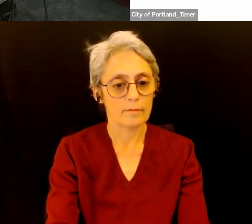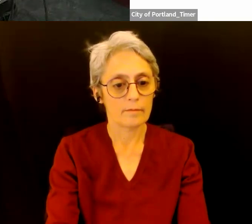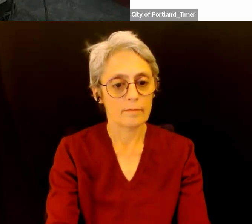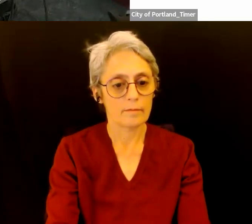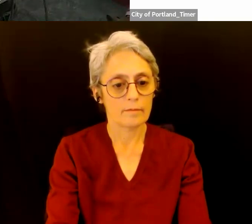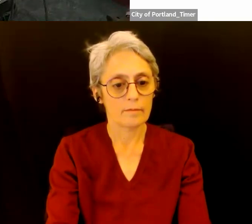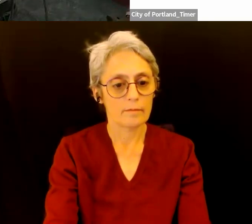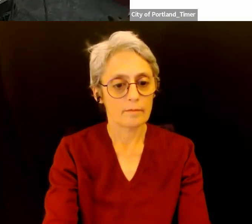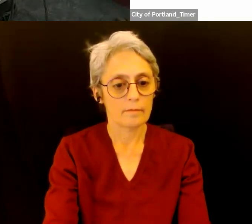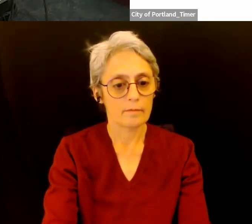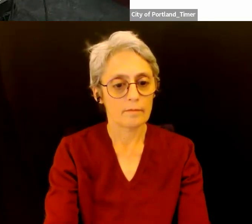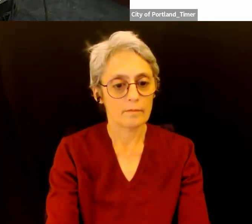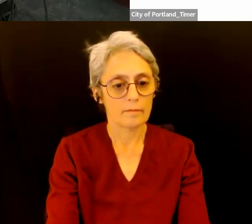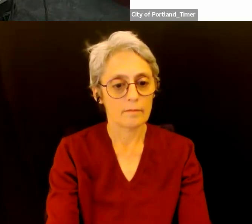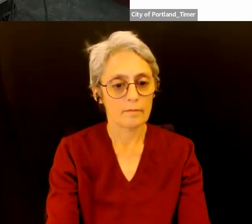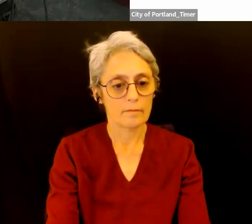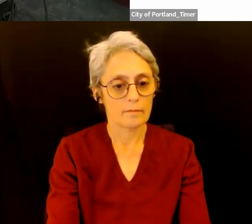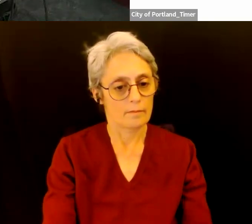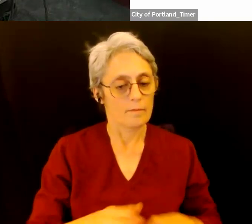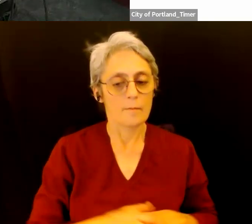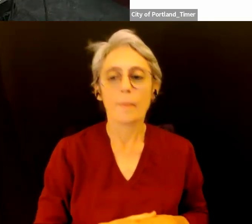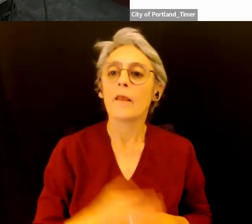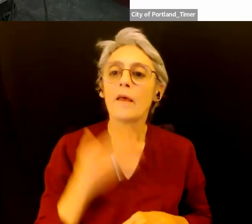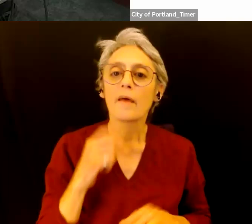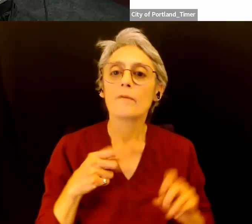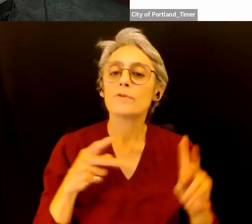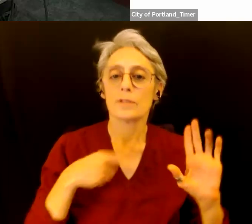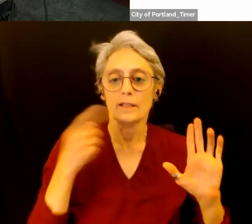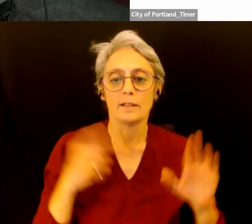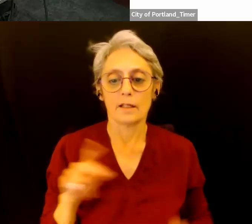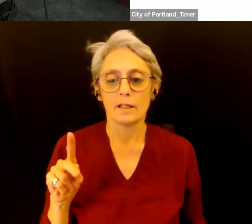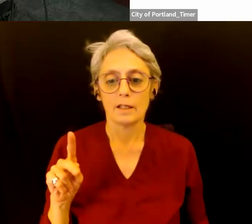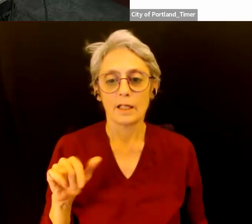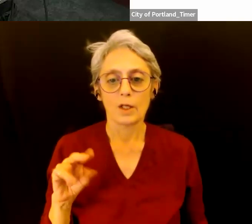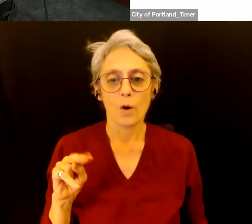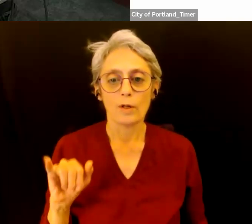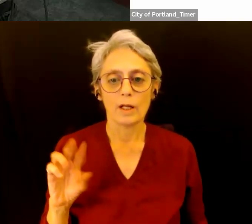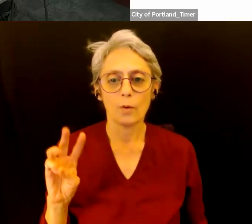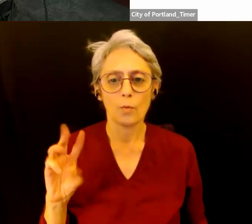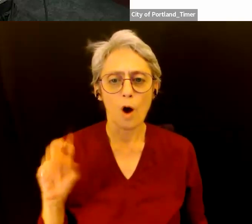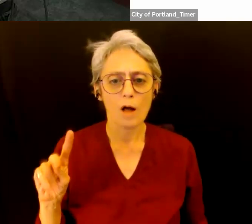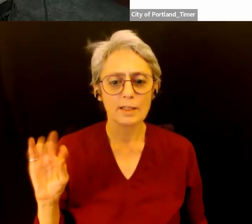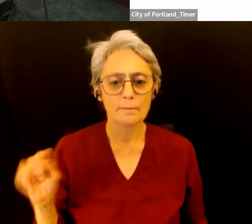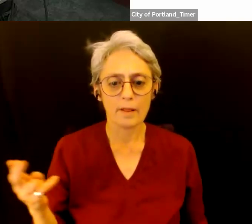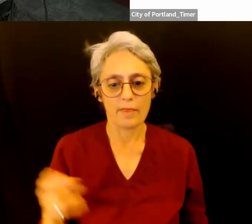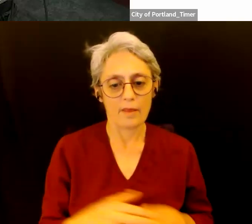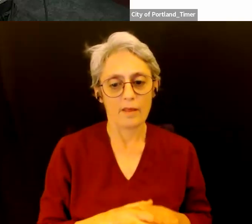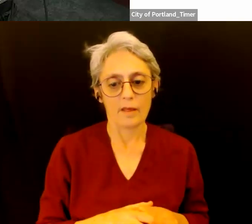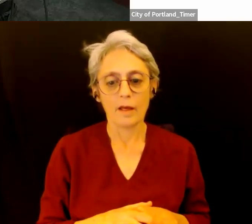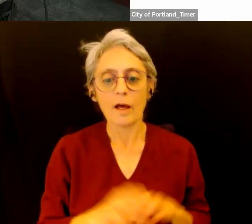All right. Thank you for the opportunity to testify today. My name is Keoni Walksmith and my family has owned Dan and Louie's Oyster Bar for 100 years.